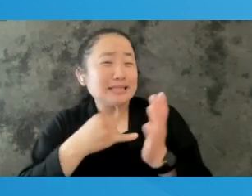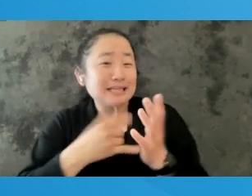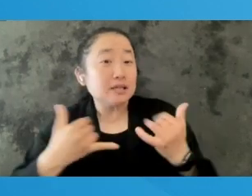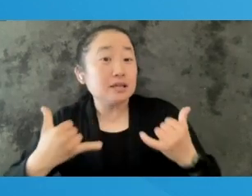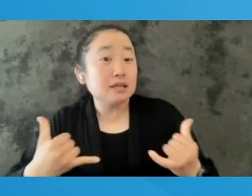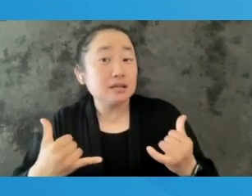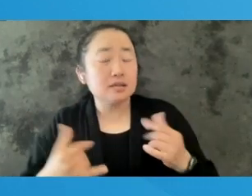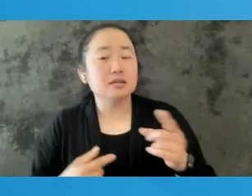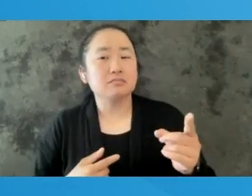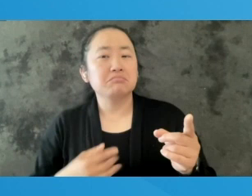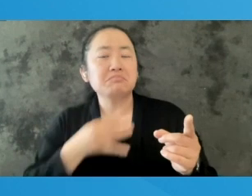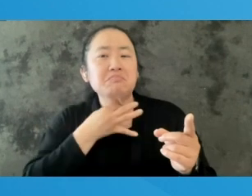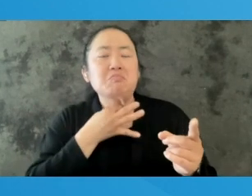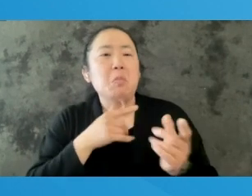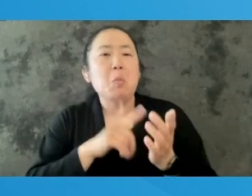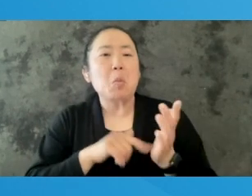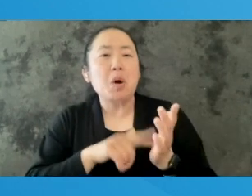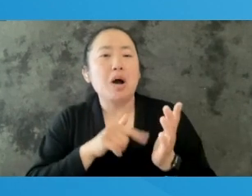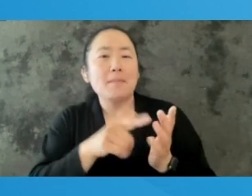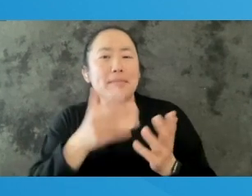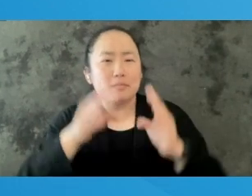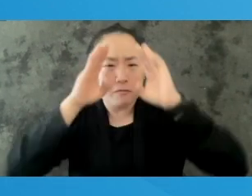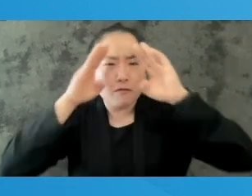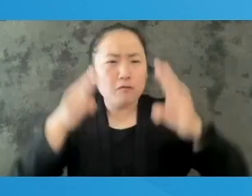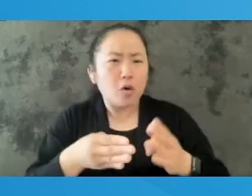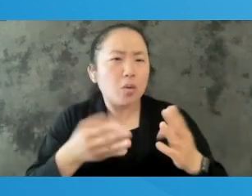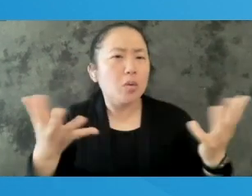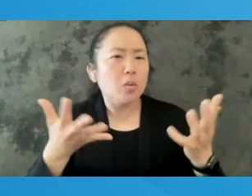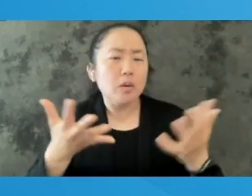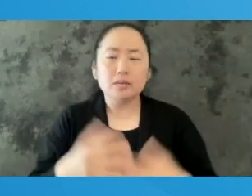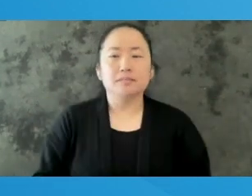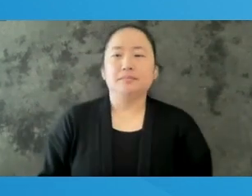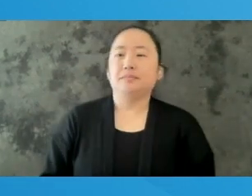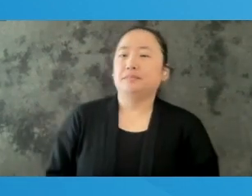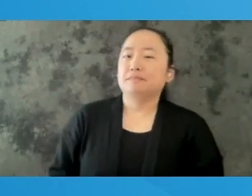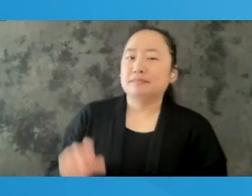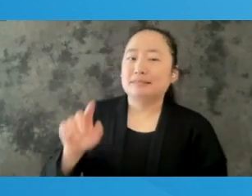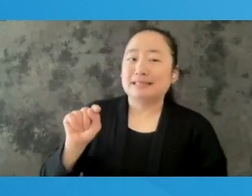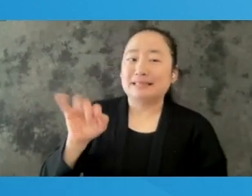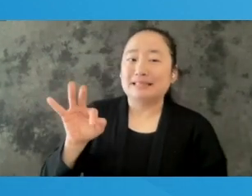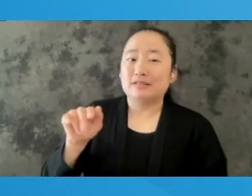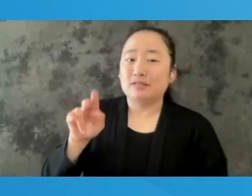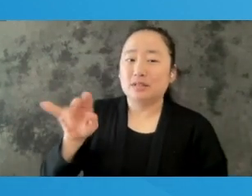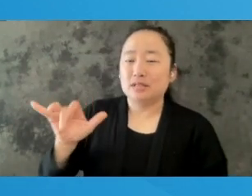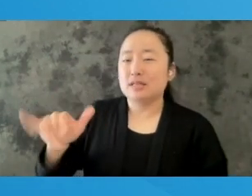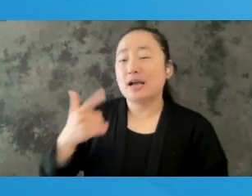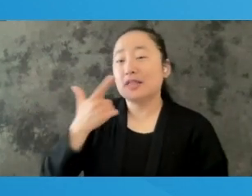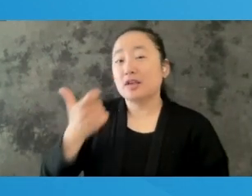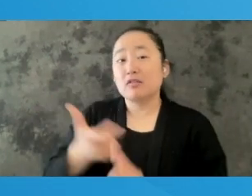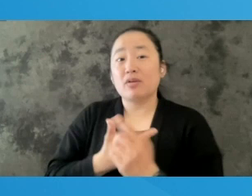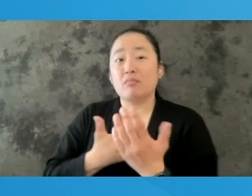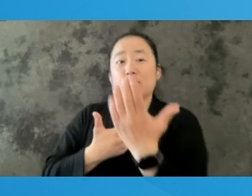the things that you might focus in on in your sketch? I think from this perspective, the lines feel